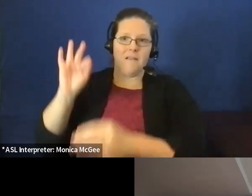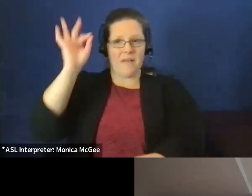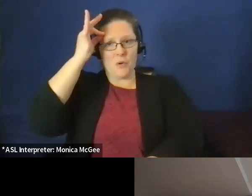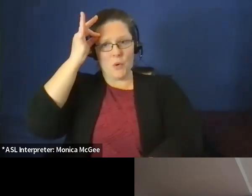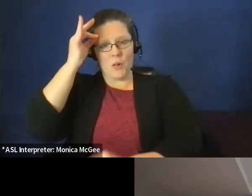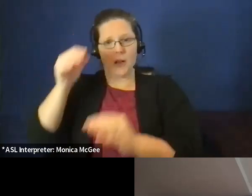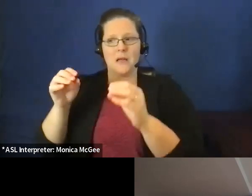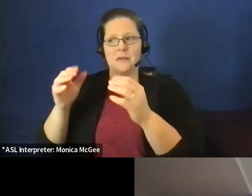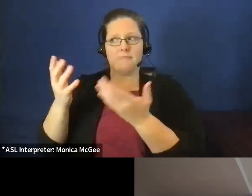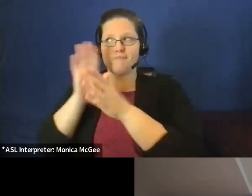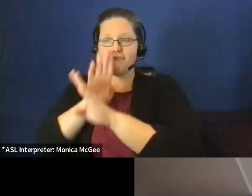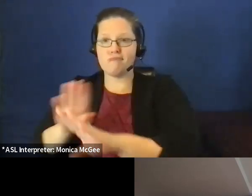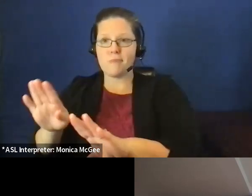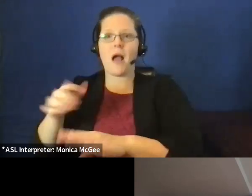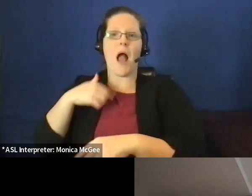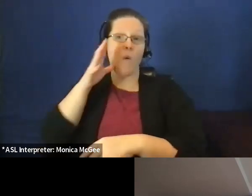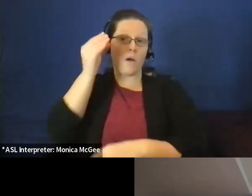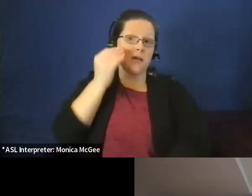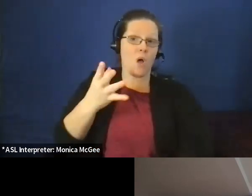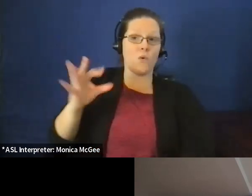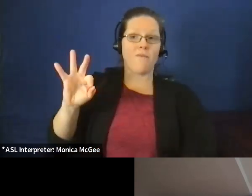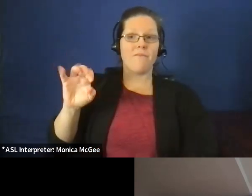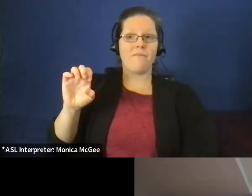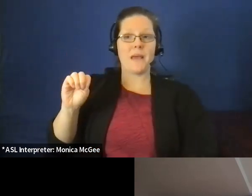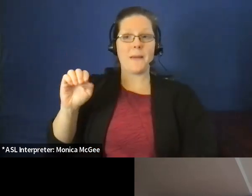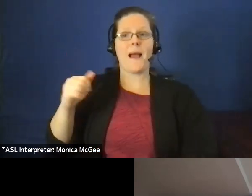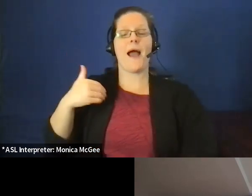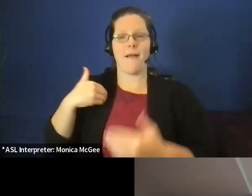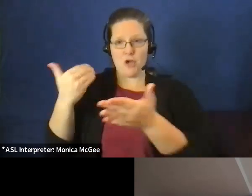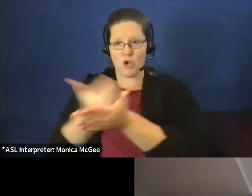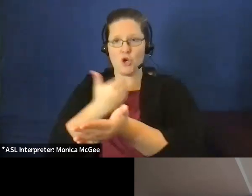throughout those years. In the last four years, it had been a little bit